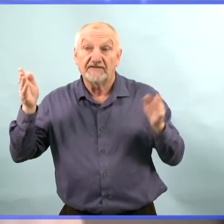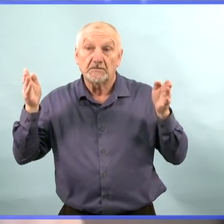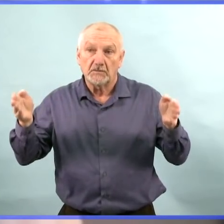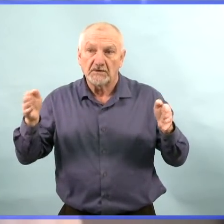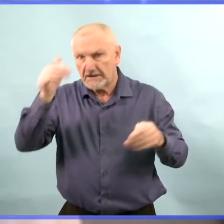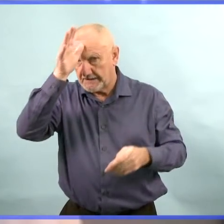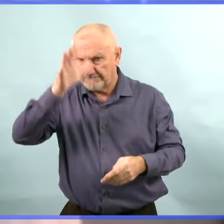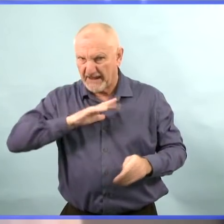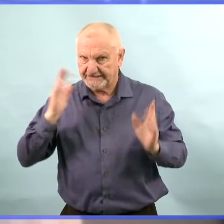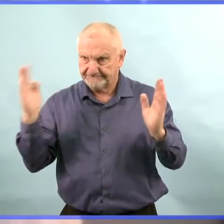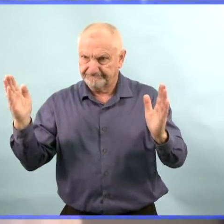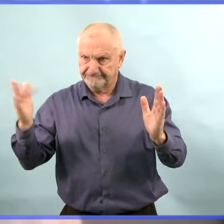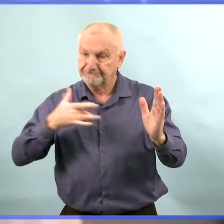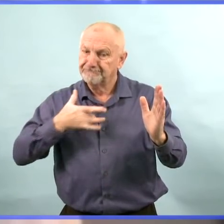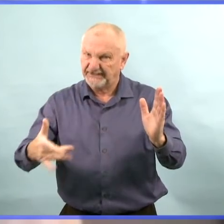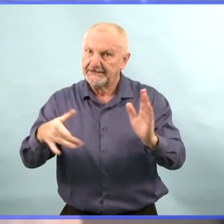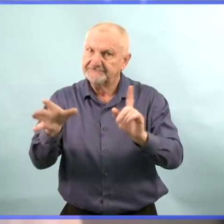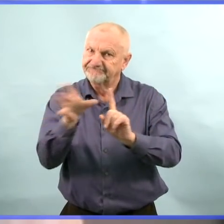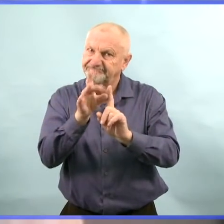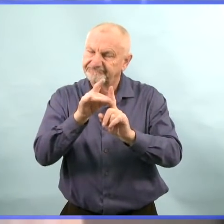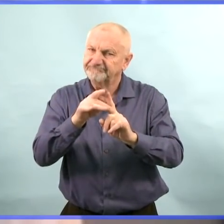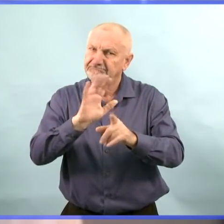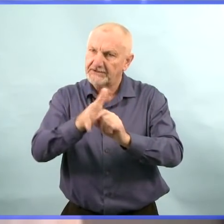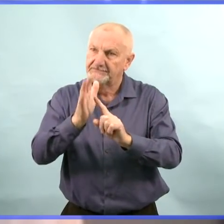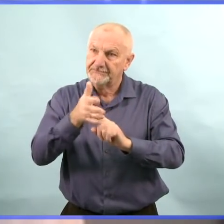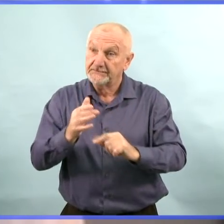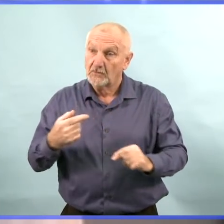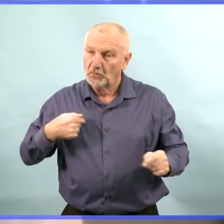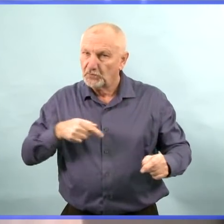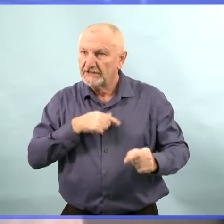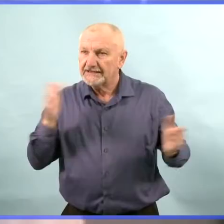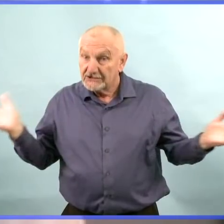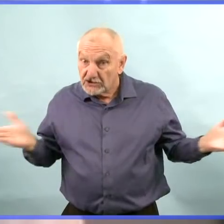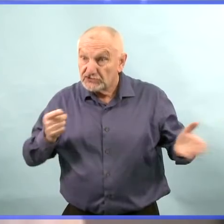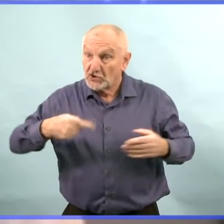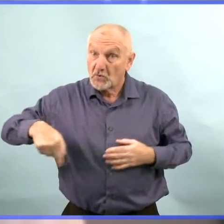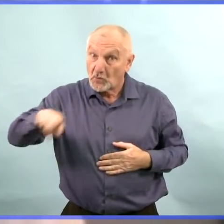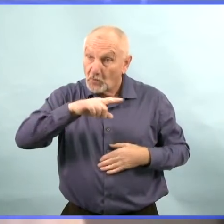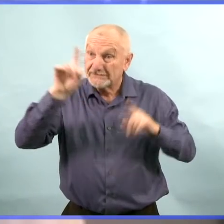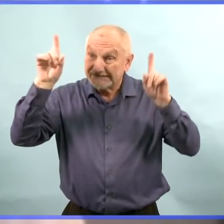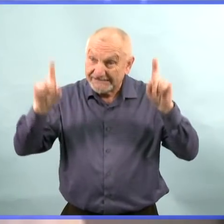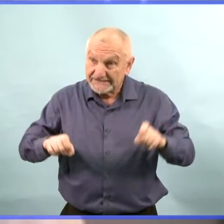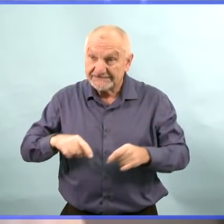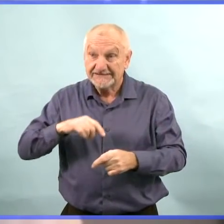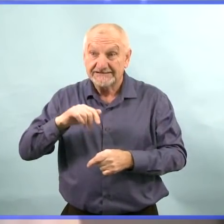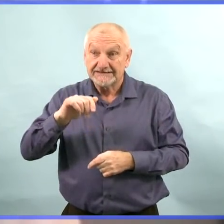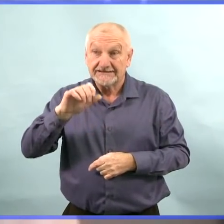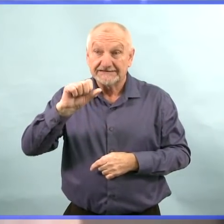and other sexually transmitted diseases speak to your health care provider regarding prevention